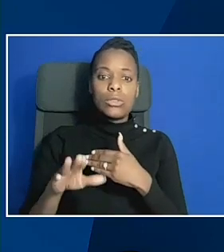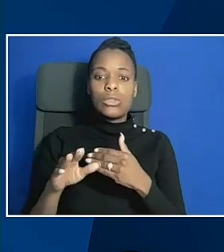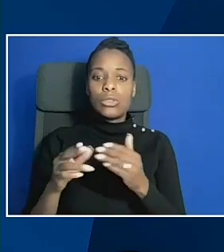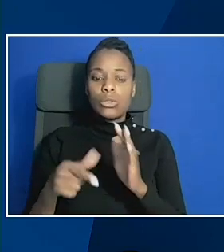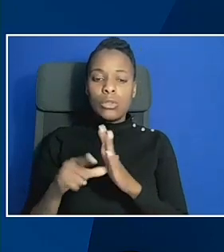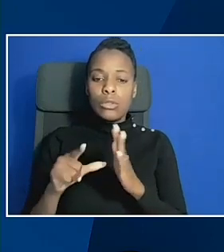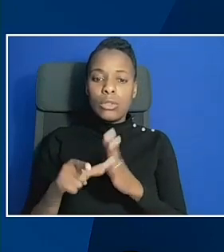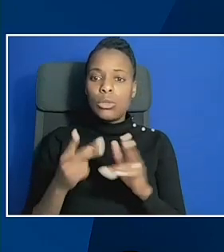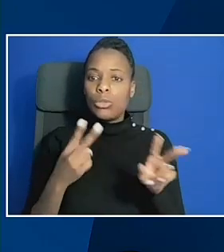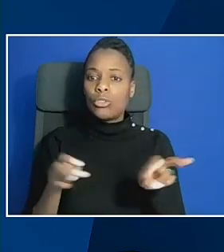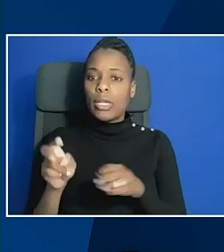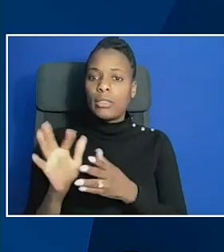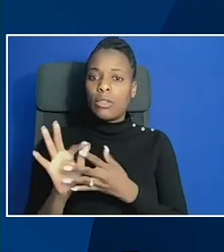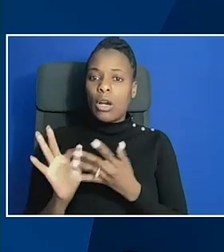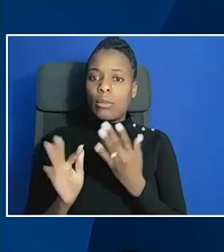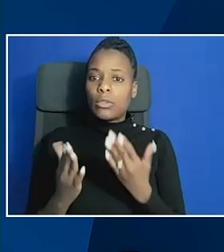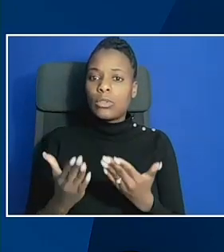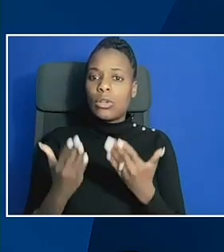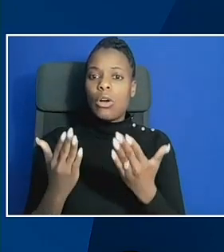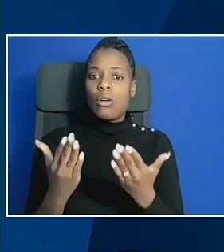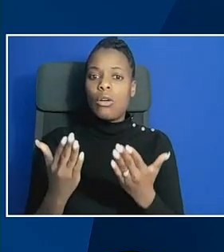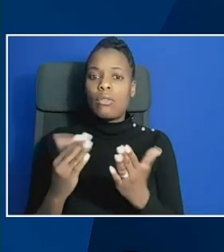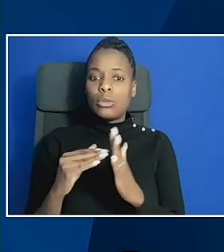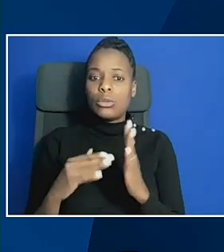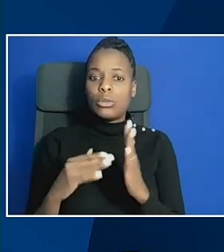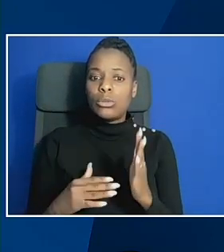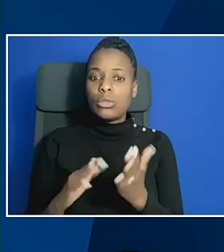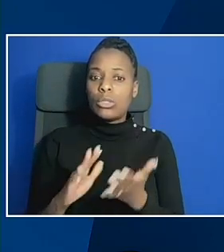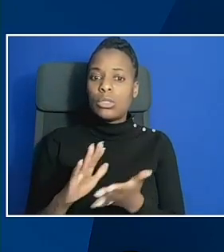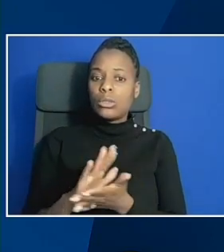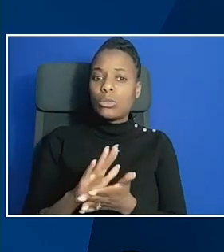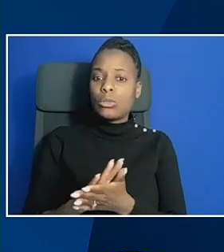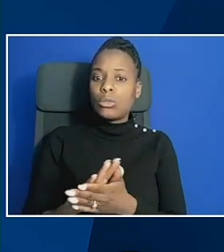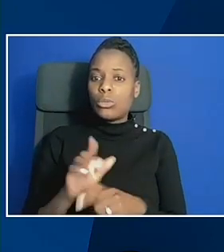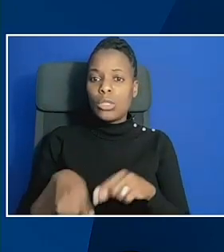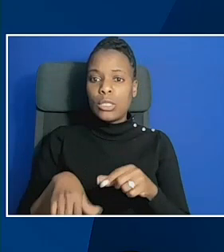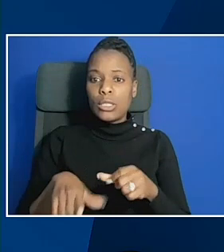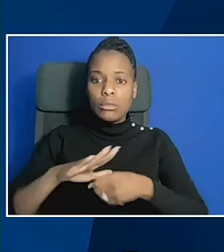offered to students so the school couldn't keep putting undue pressure on students to take a transfer.